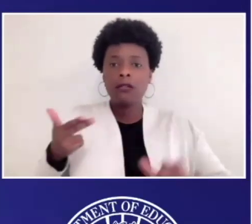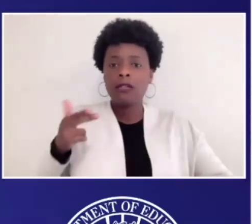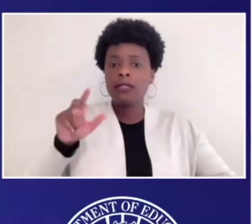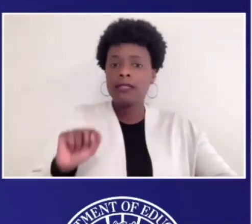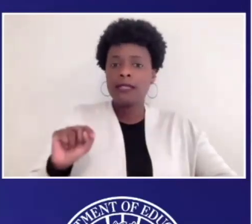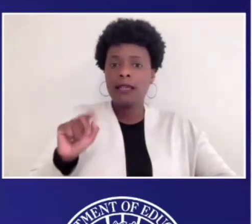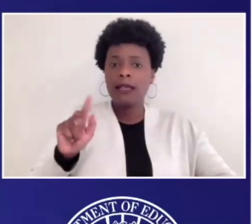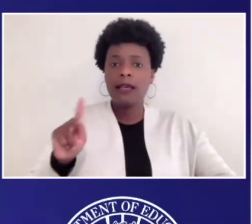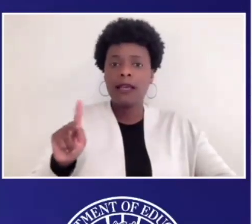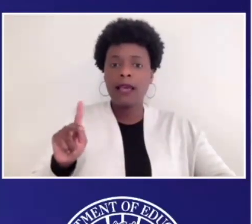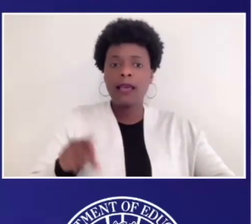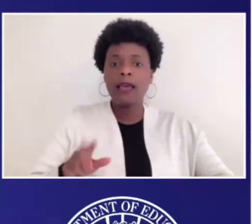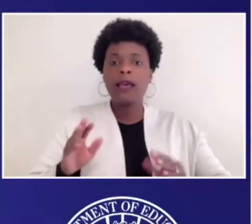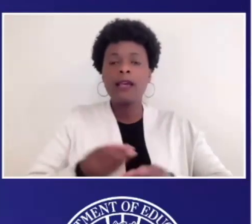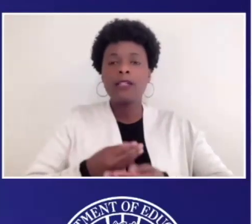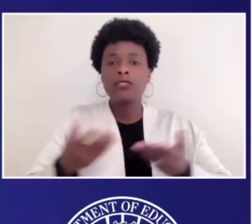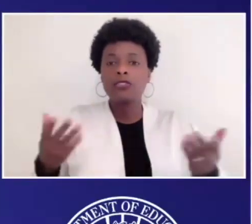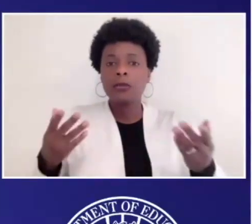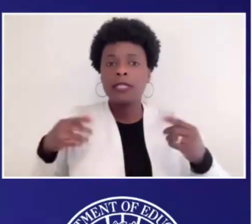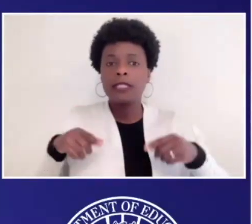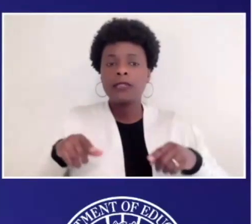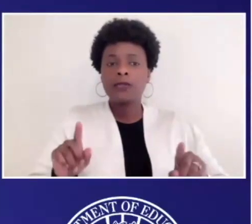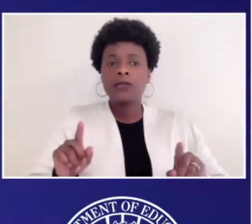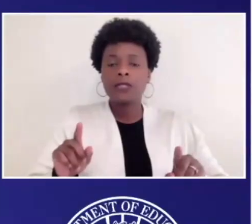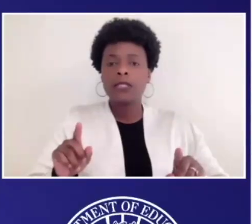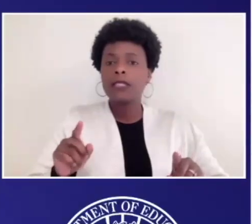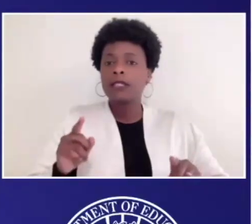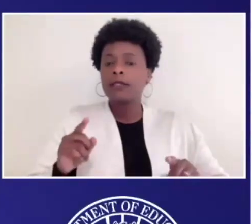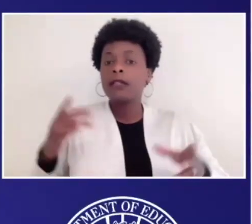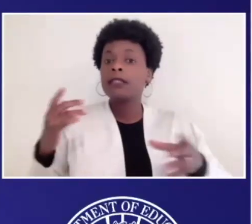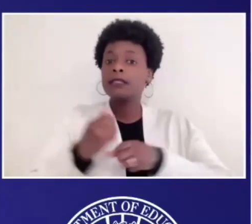this was distributed during the summary paper today.